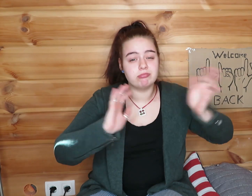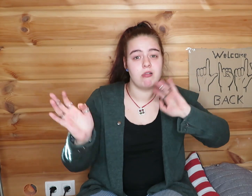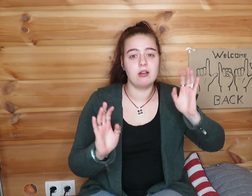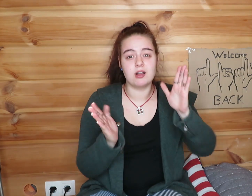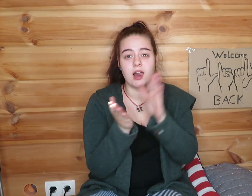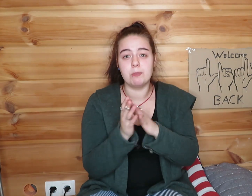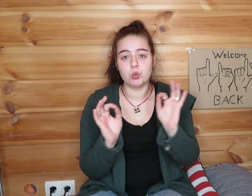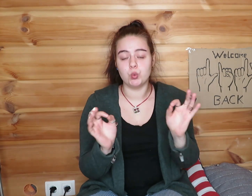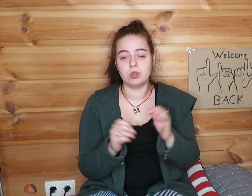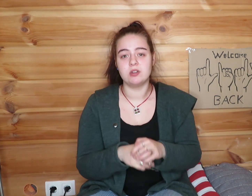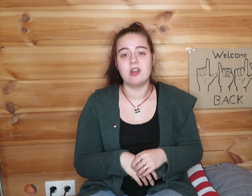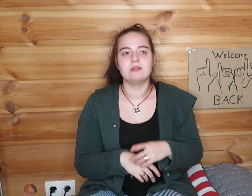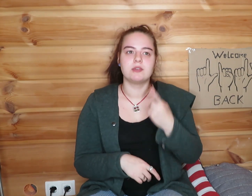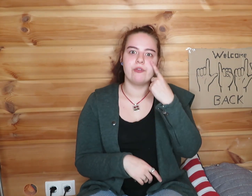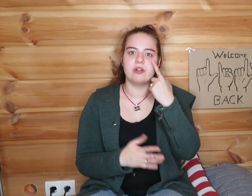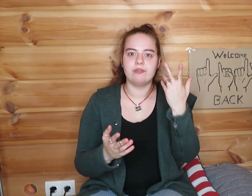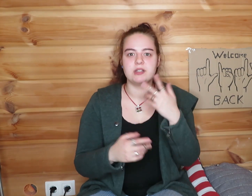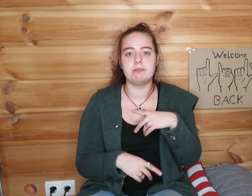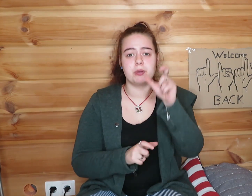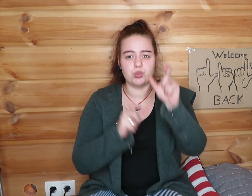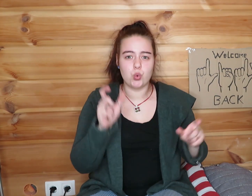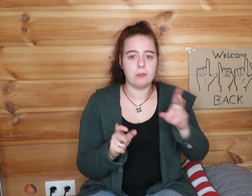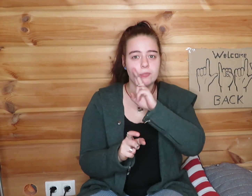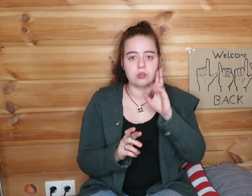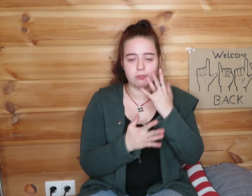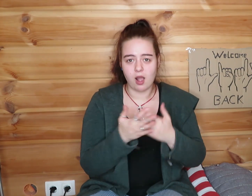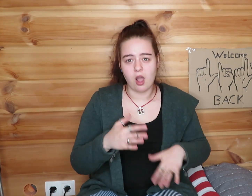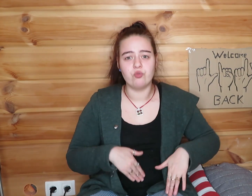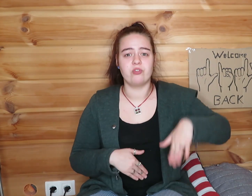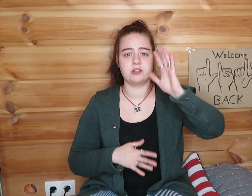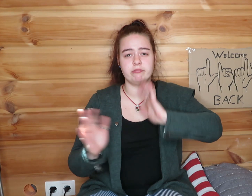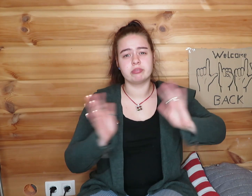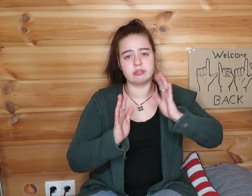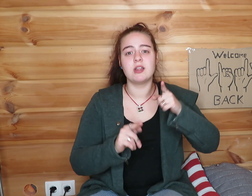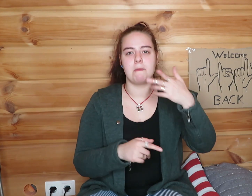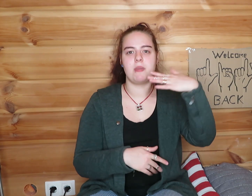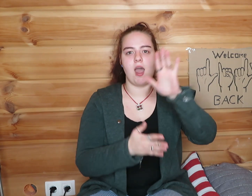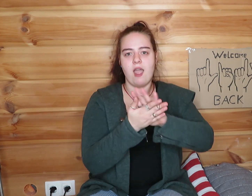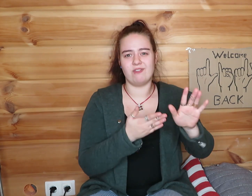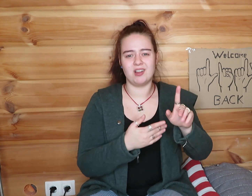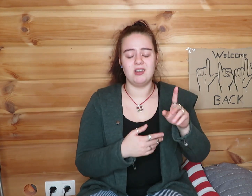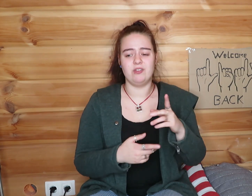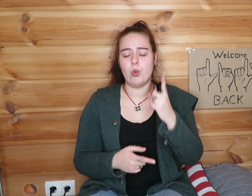This works well. Observable is, that it´s easier for native signers to communicatw in international sign.